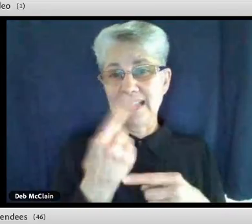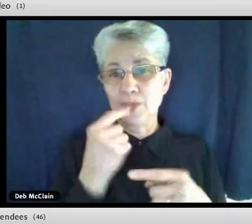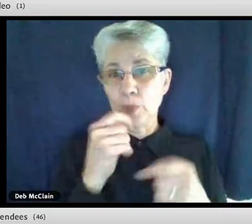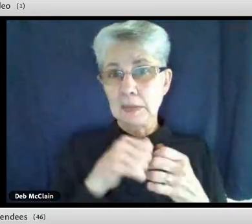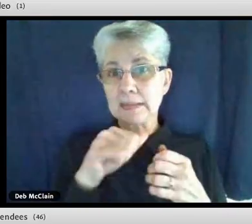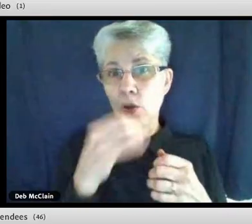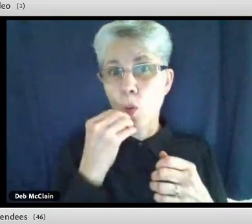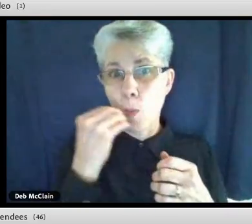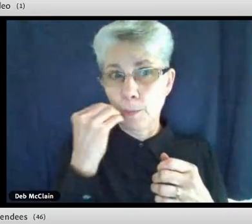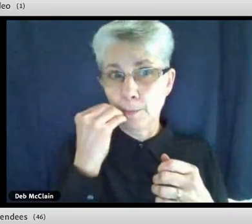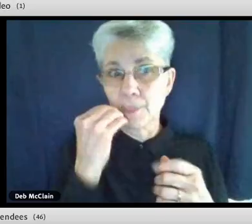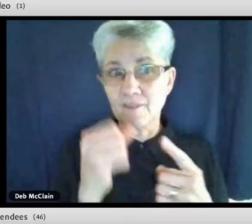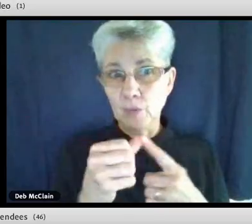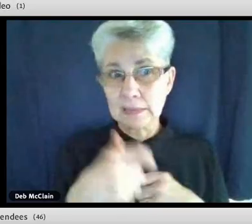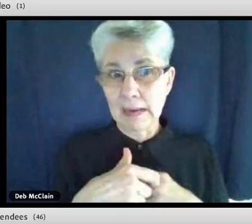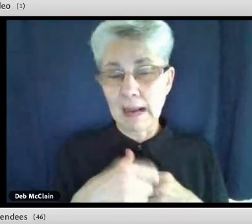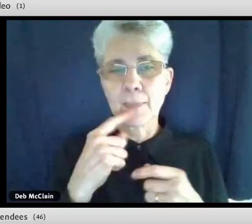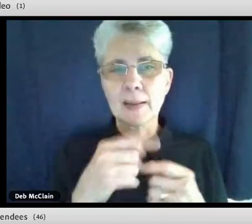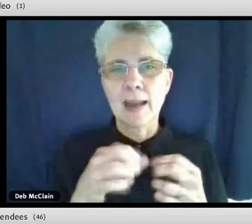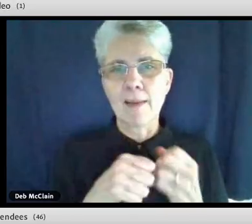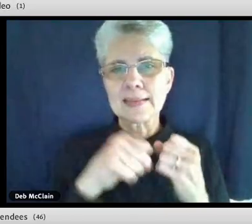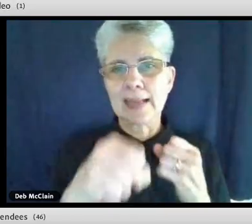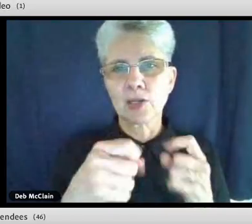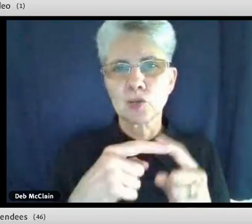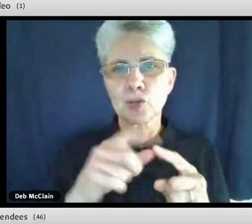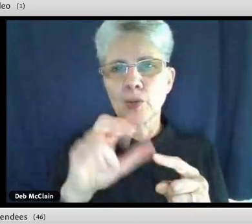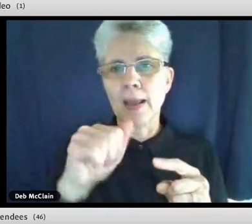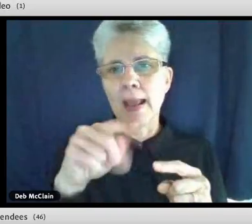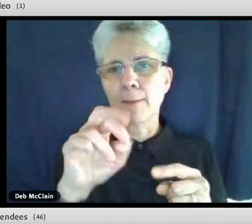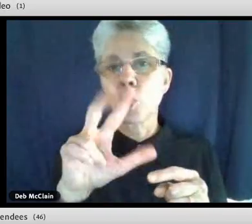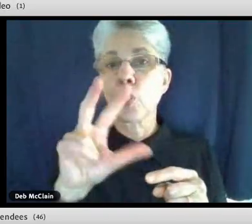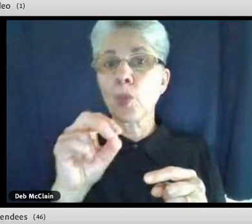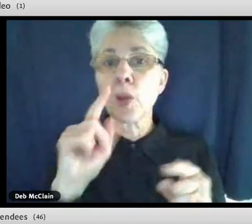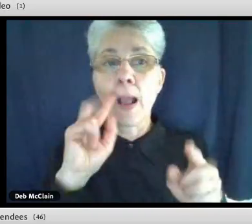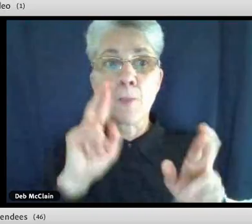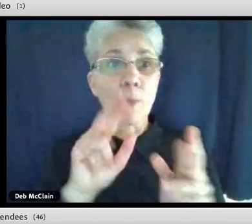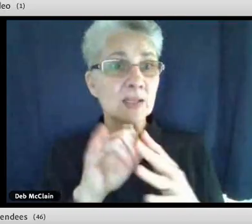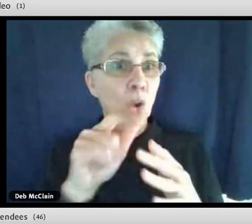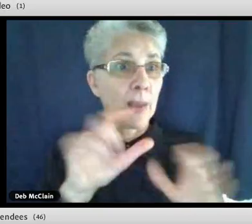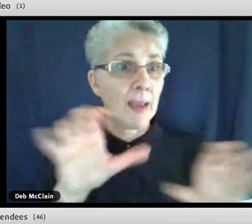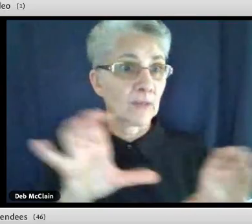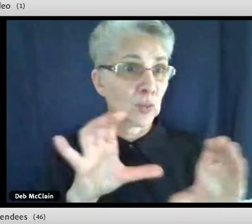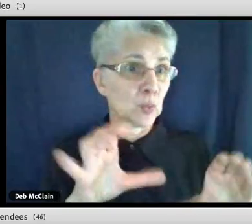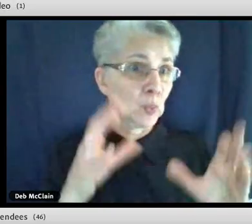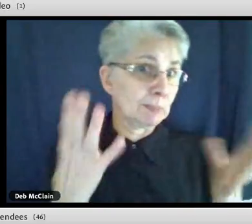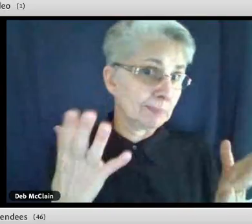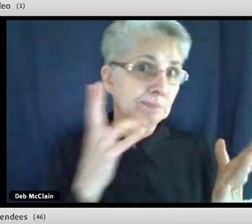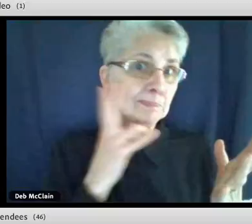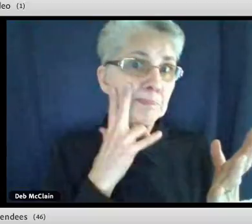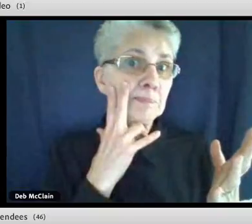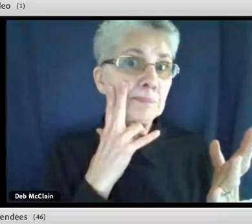and now it's been extended to the 30th of April. I'm hoping that's all that we have to do. You know, we'll just have to wait and see on that,